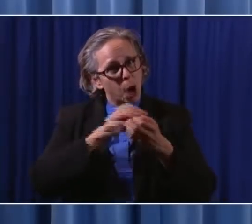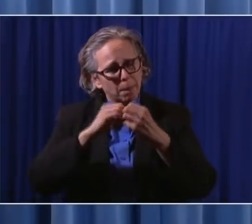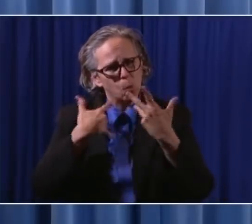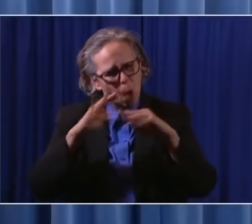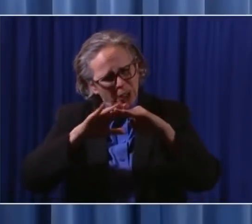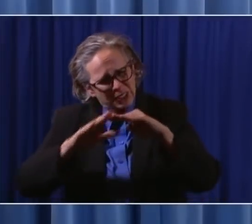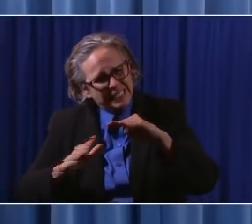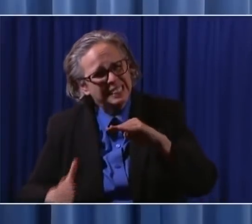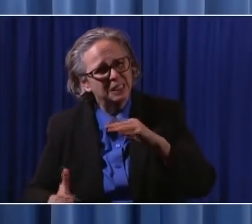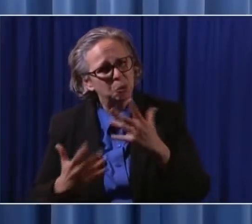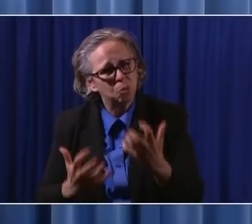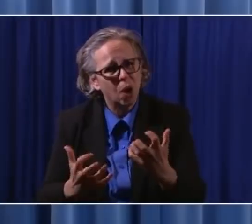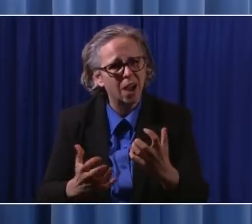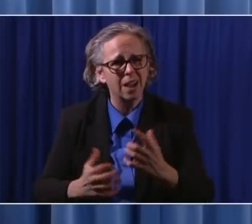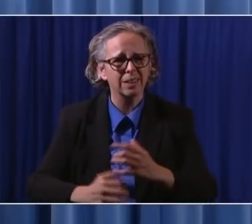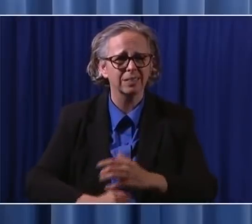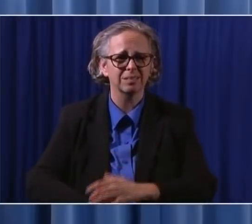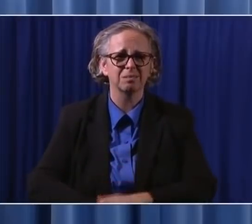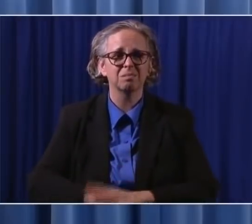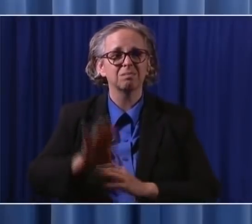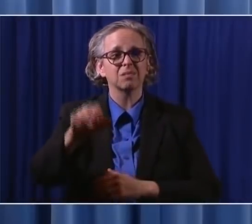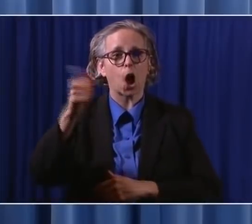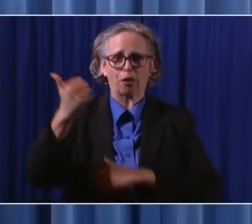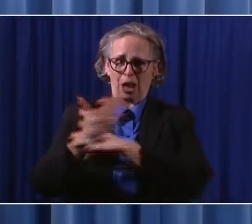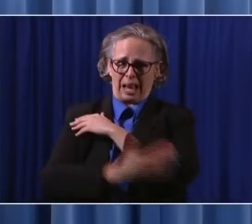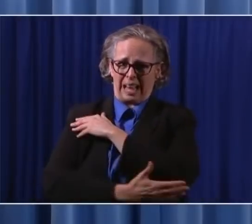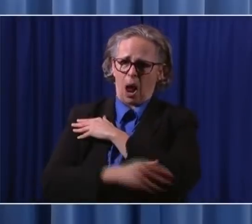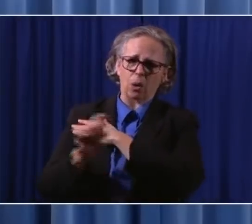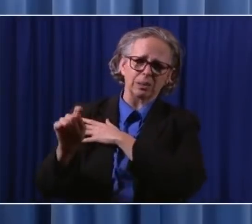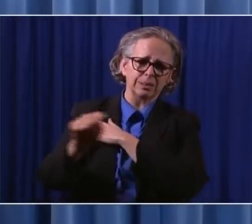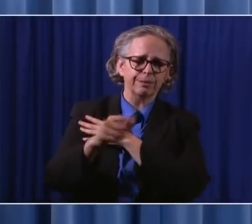WEARING IT FOR OTHER PEOPLE AND WE HOPE THAT WILL HAVE A BIG